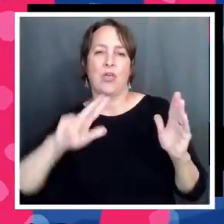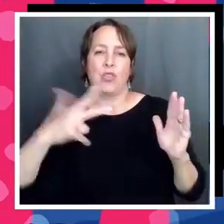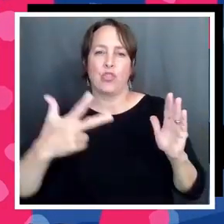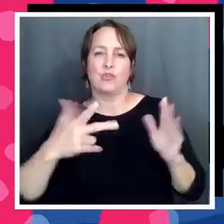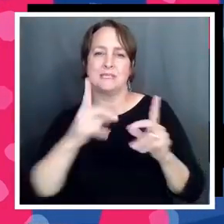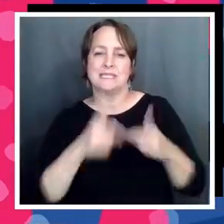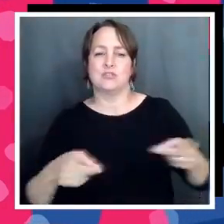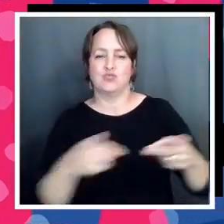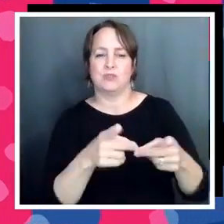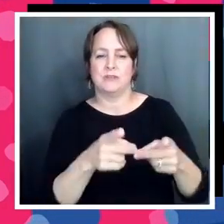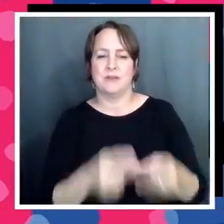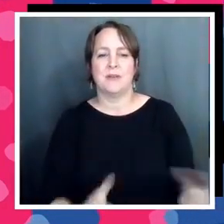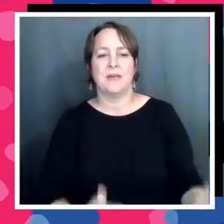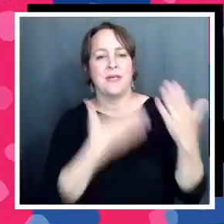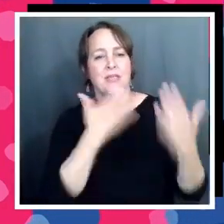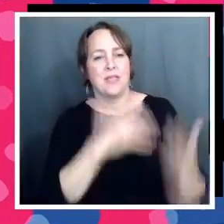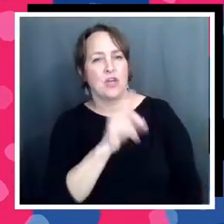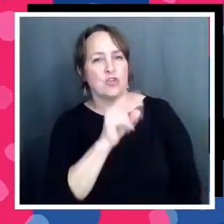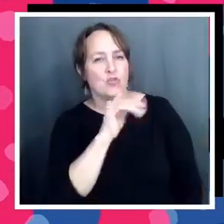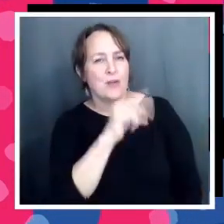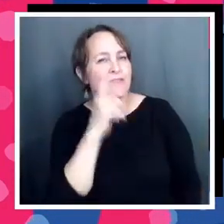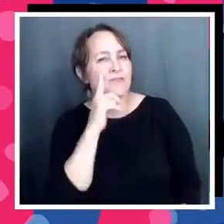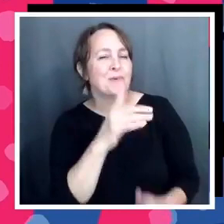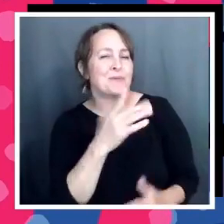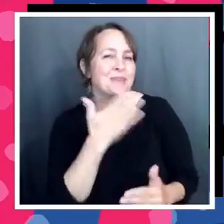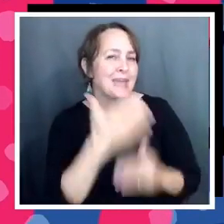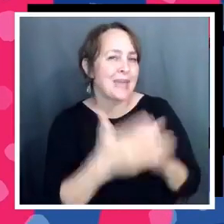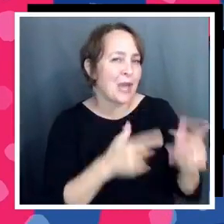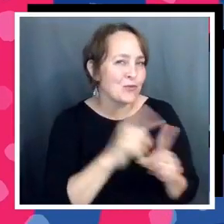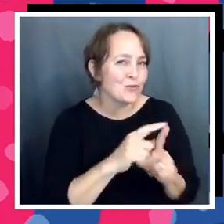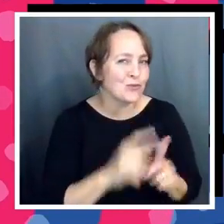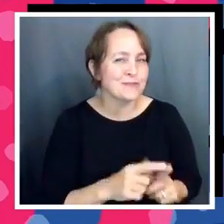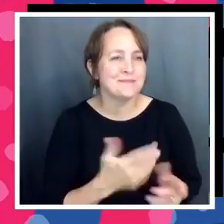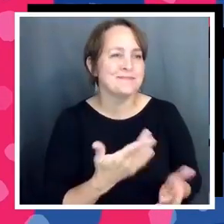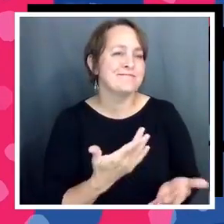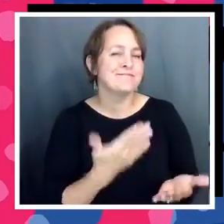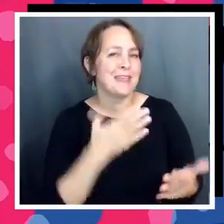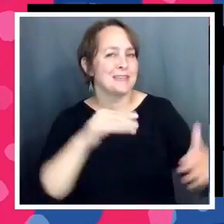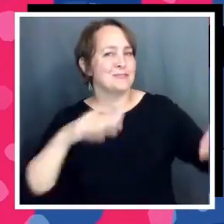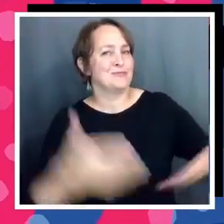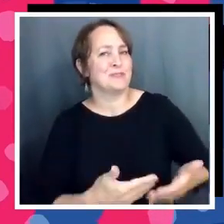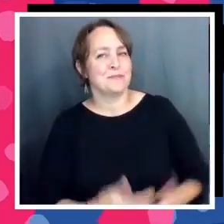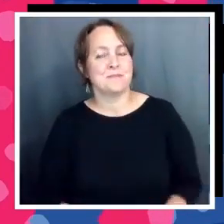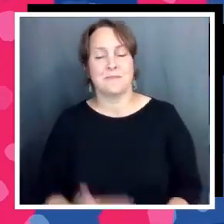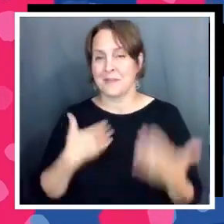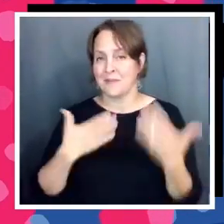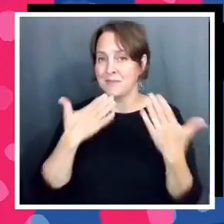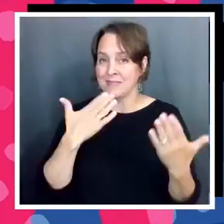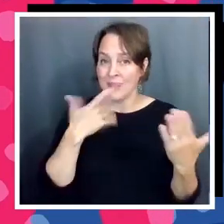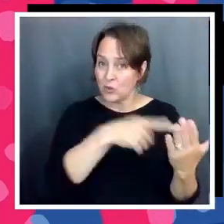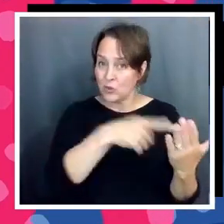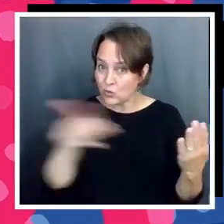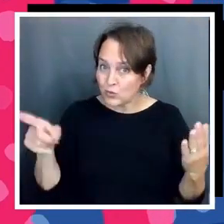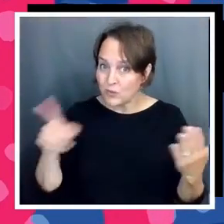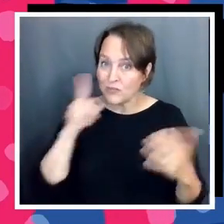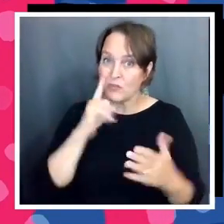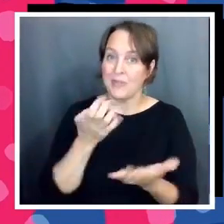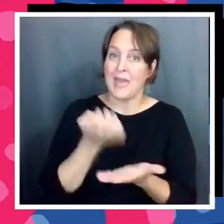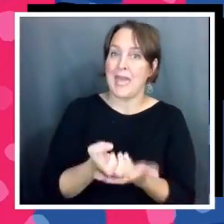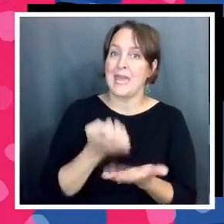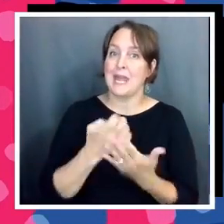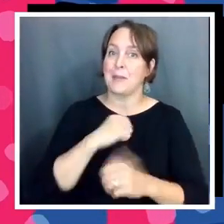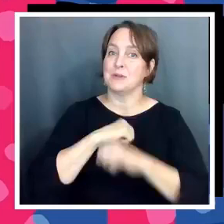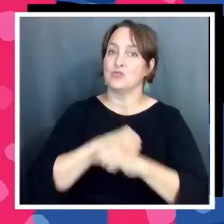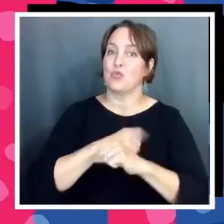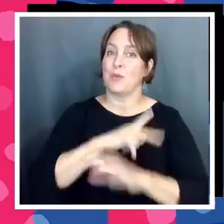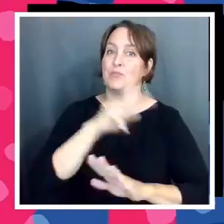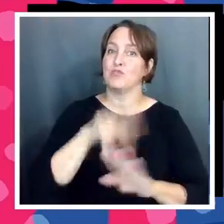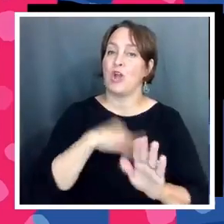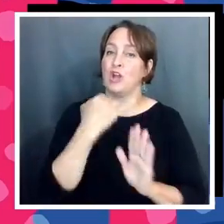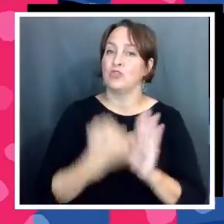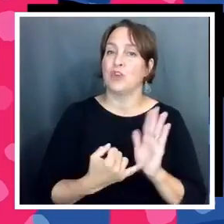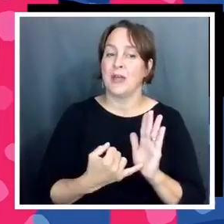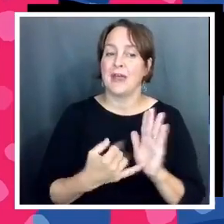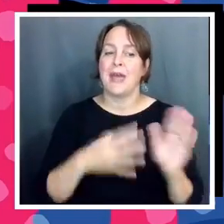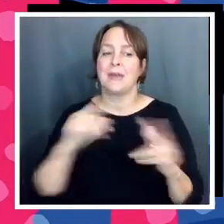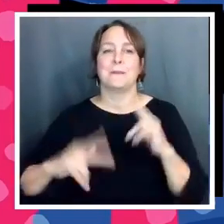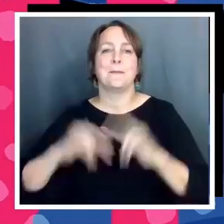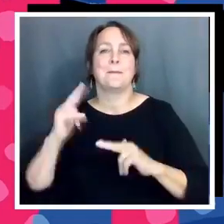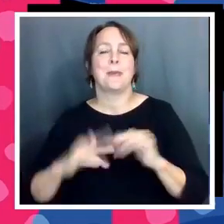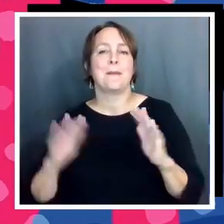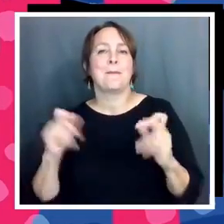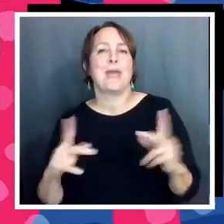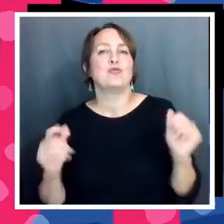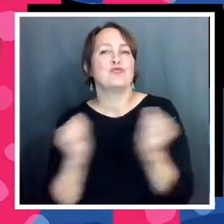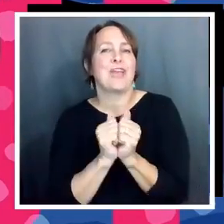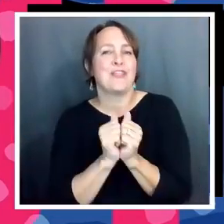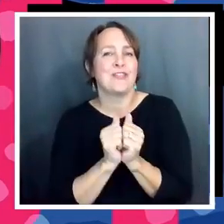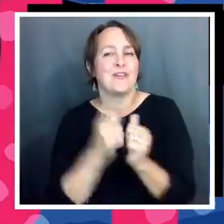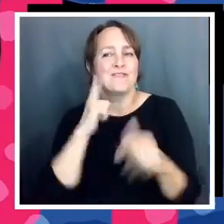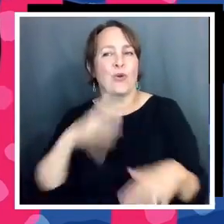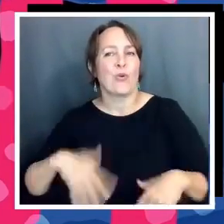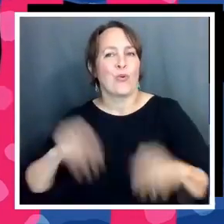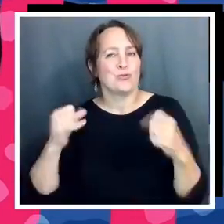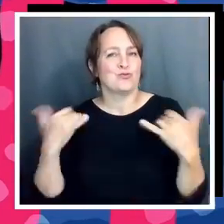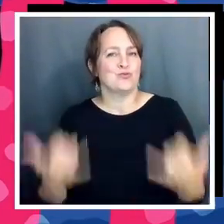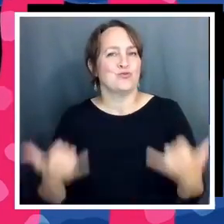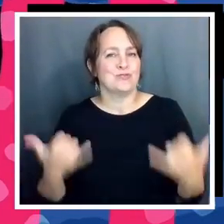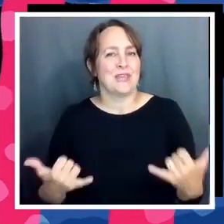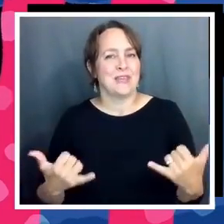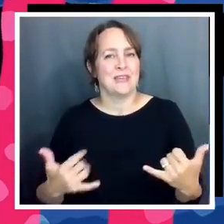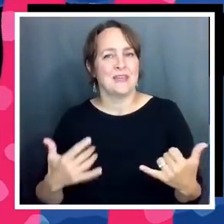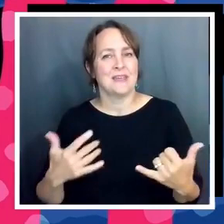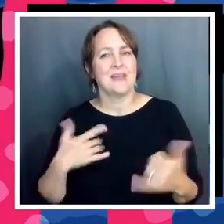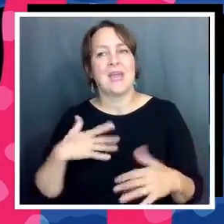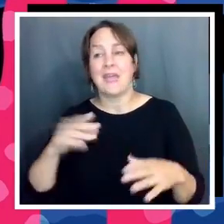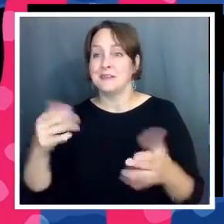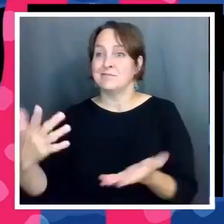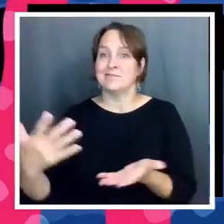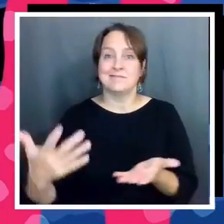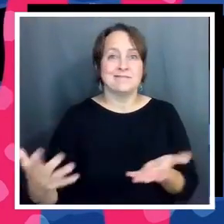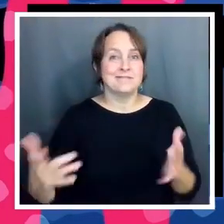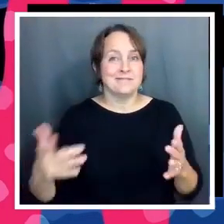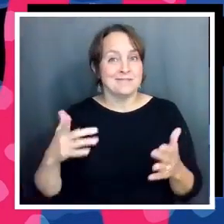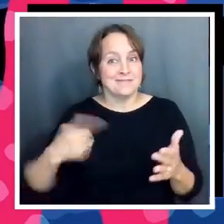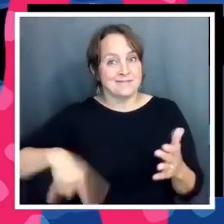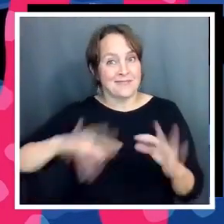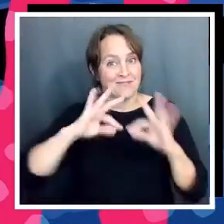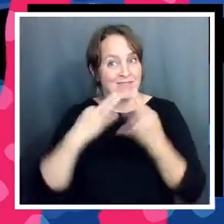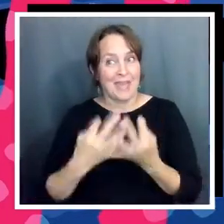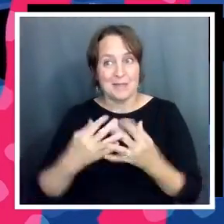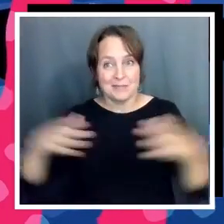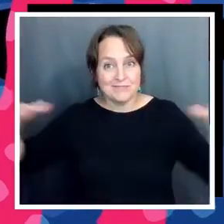HI EVERYONE THIS IS